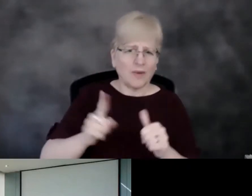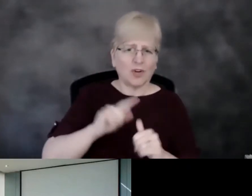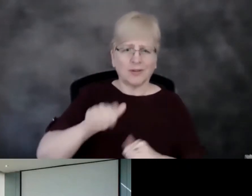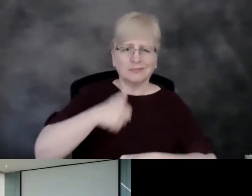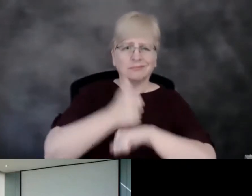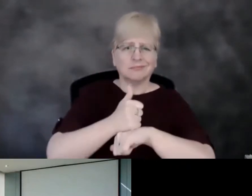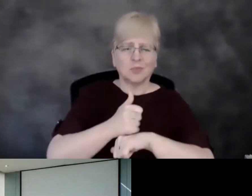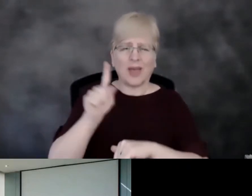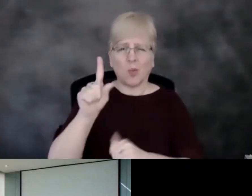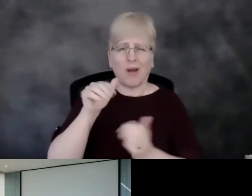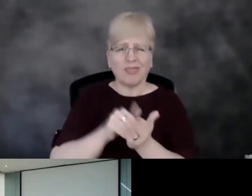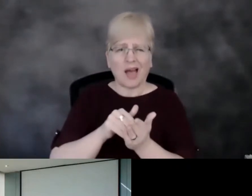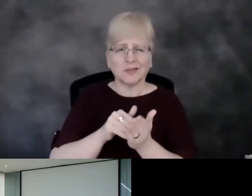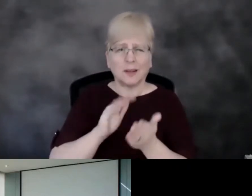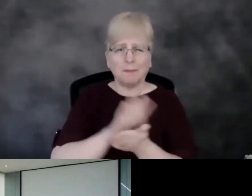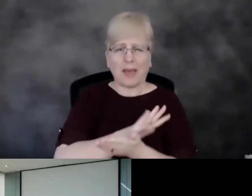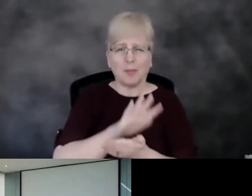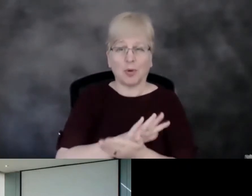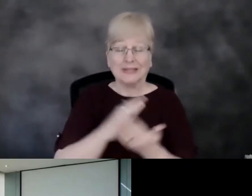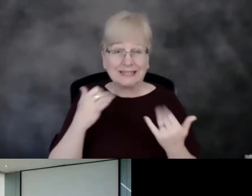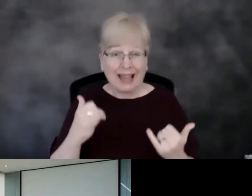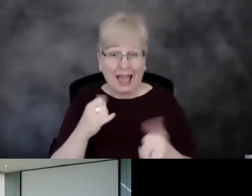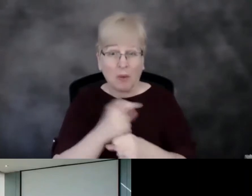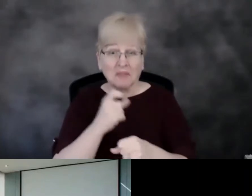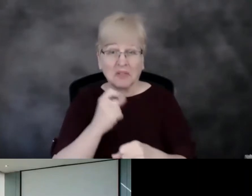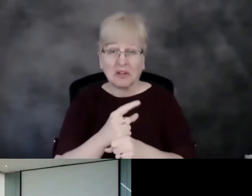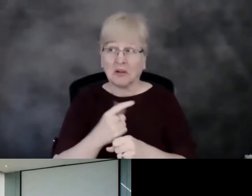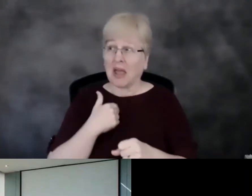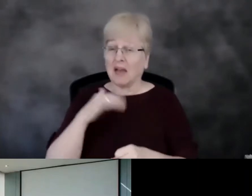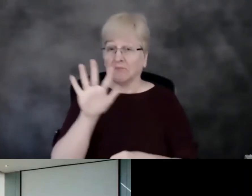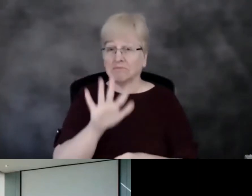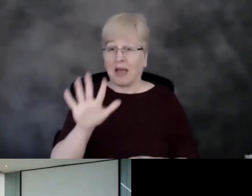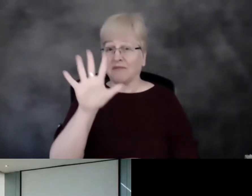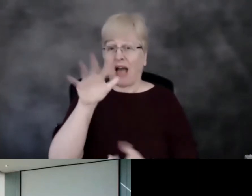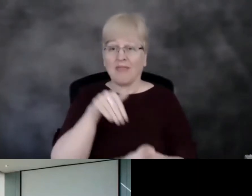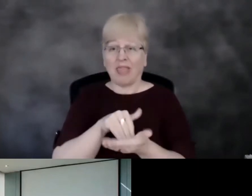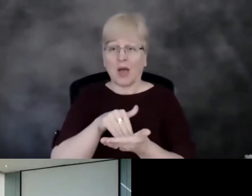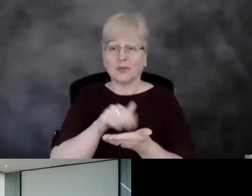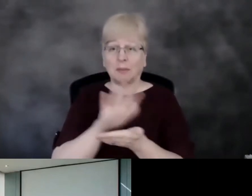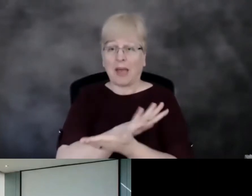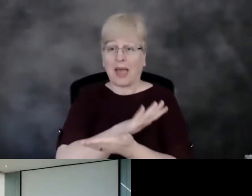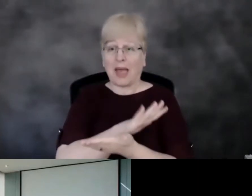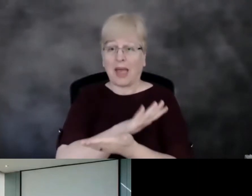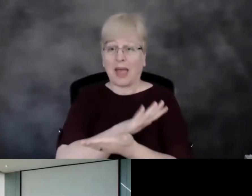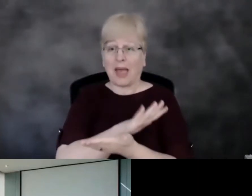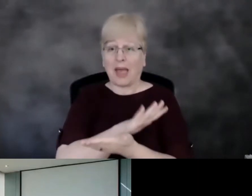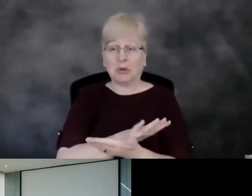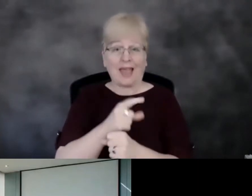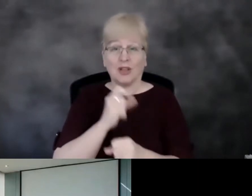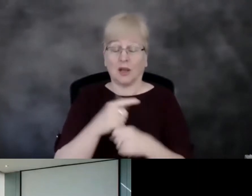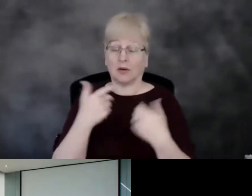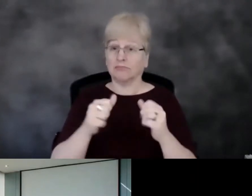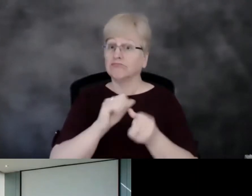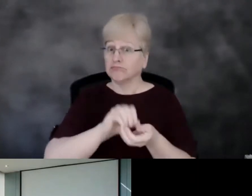about 5000 papers each year, which is a substantial proportion of the papers presented at the